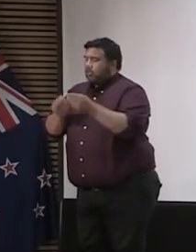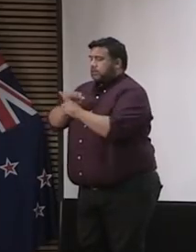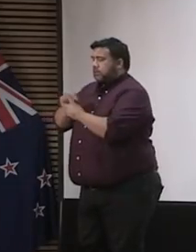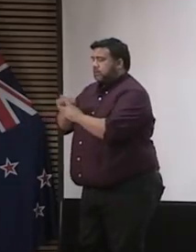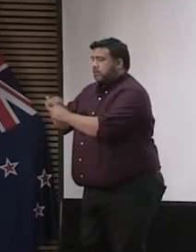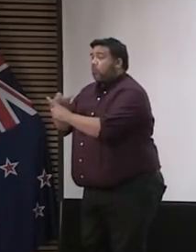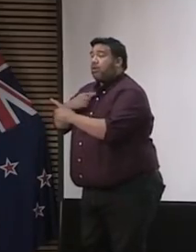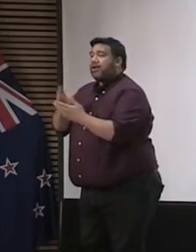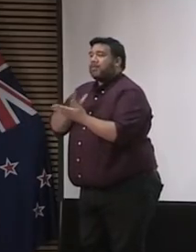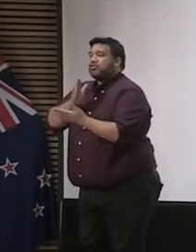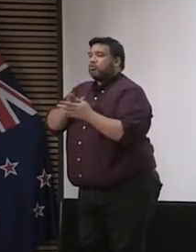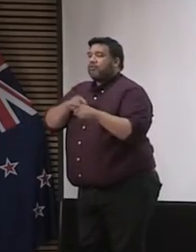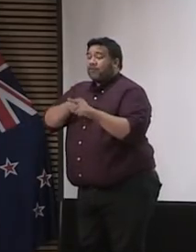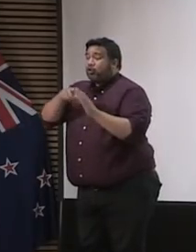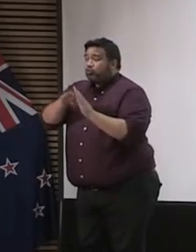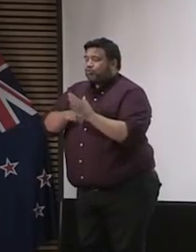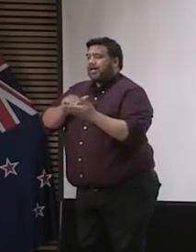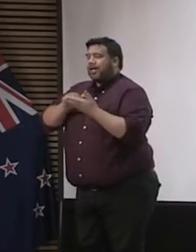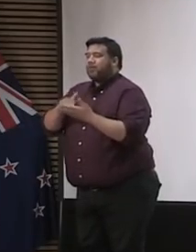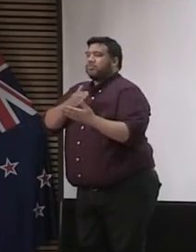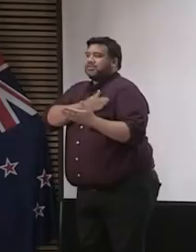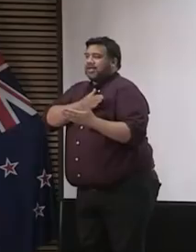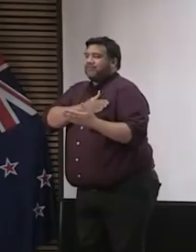Then itwill be a matter of us thenchecking in on those worksites.